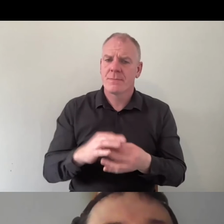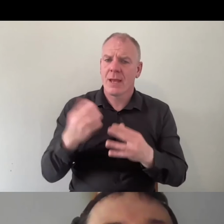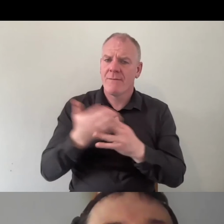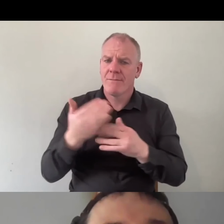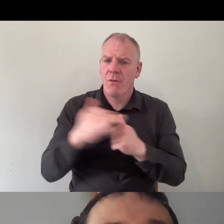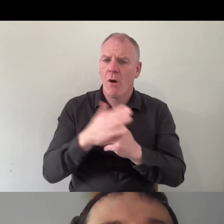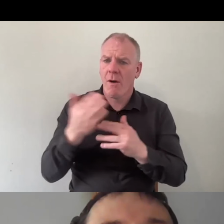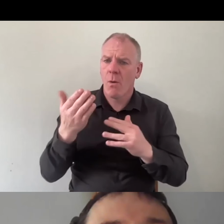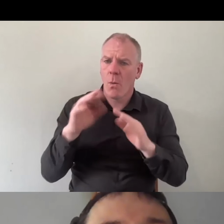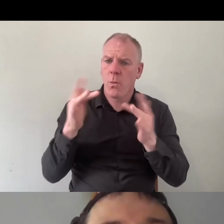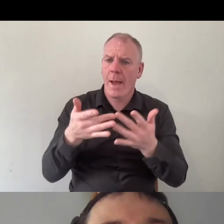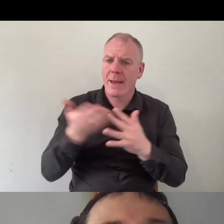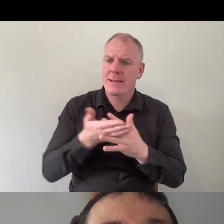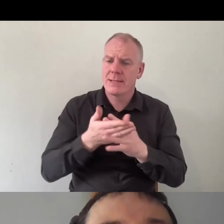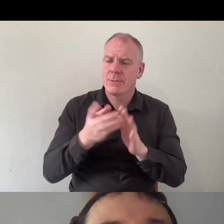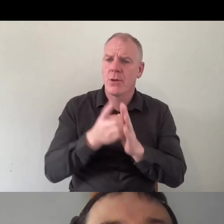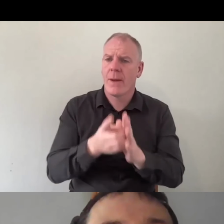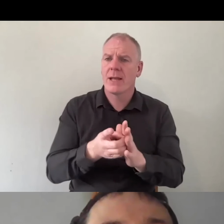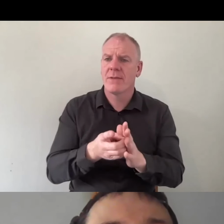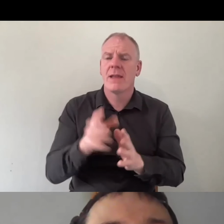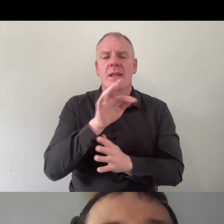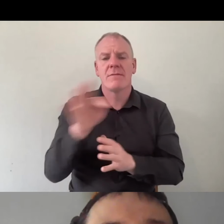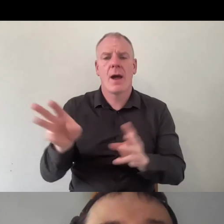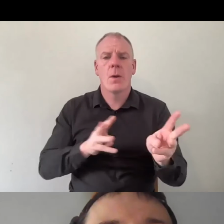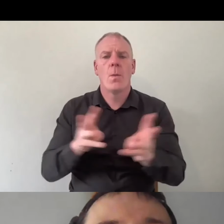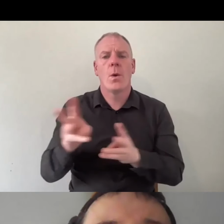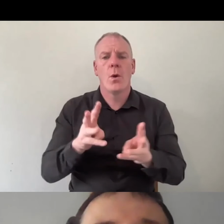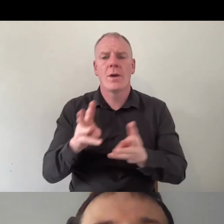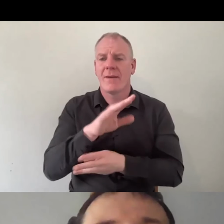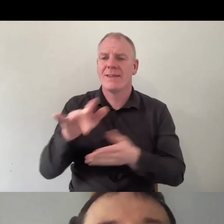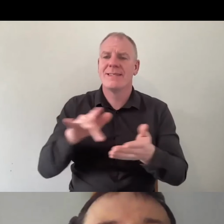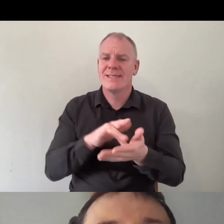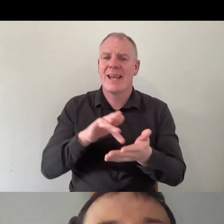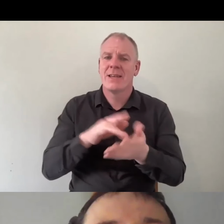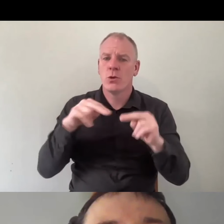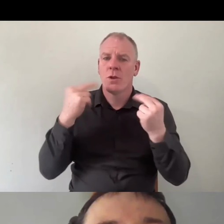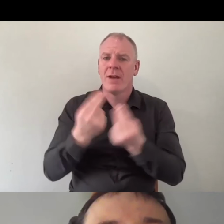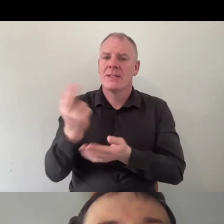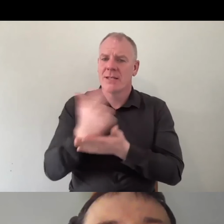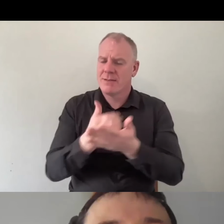and that came out of work which the centre was very heavily engaged at European level